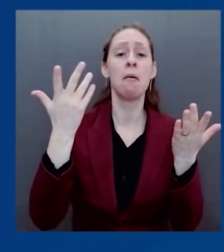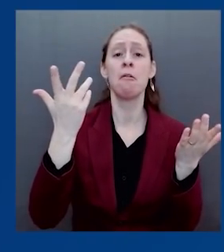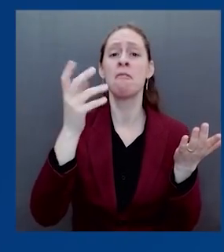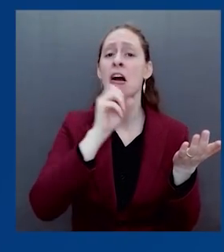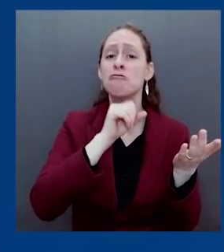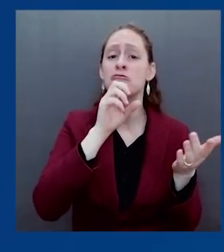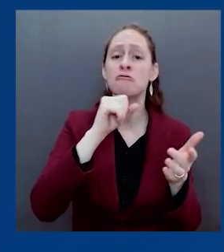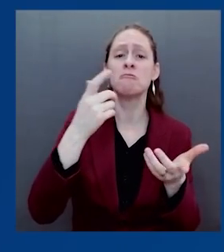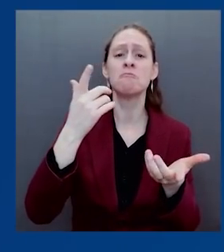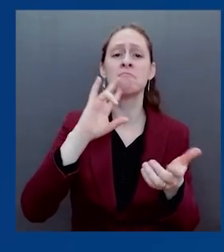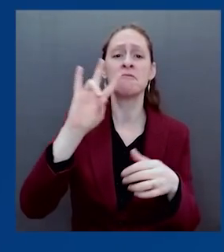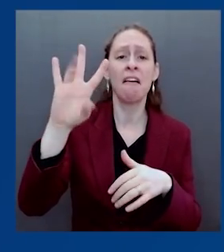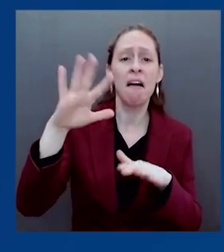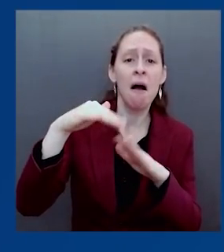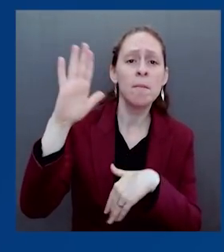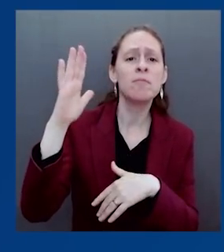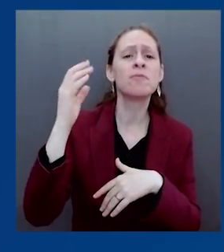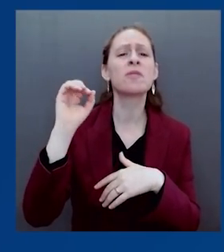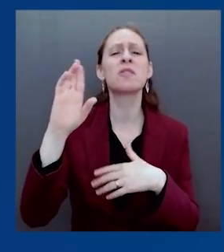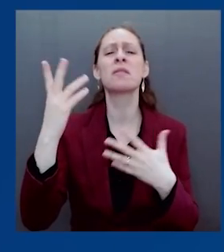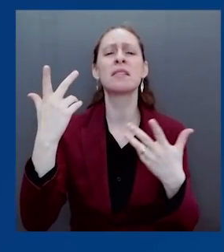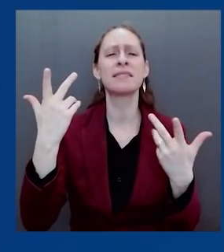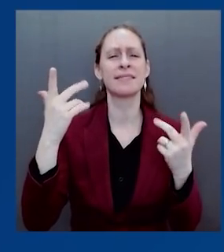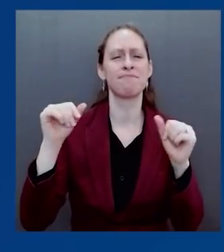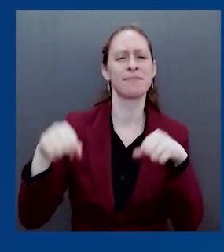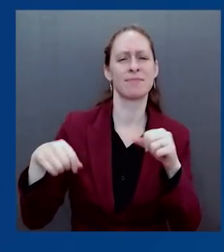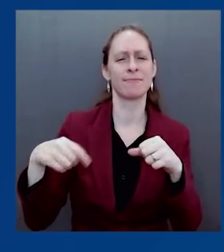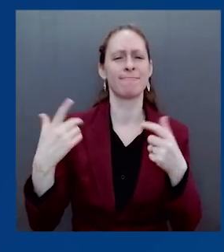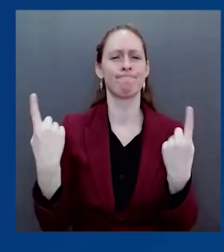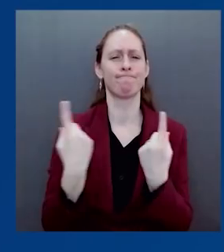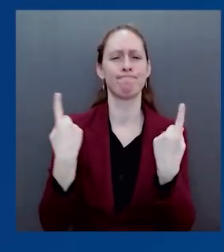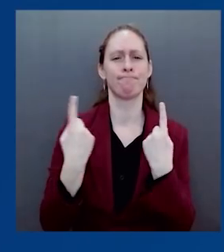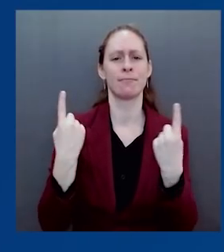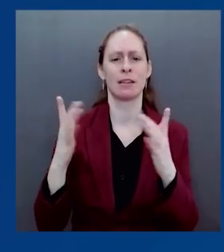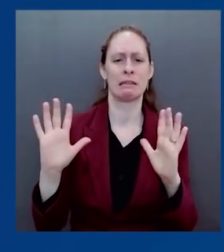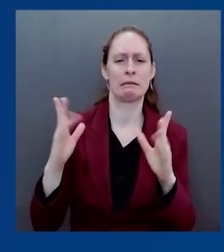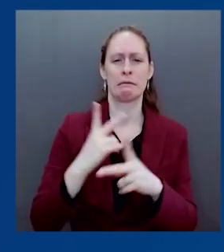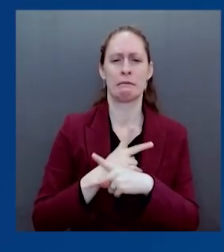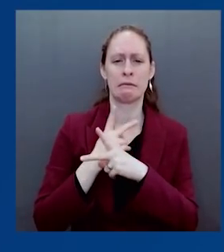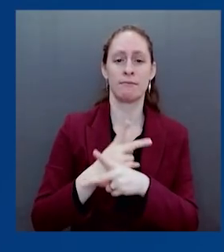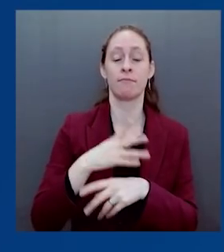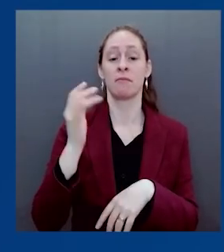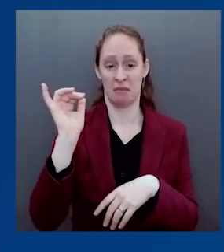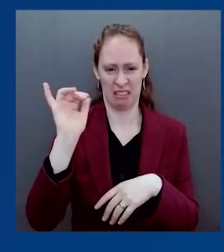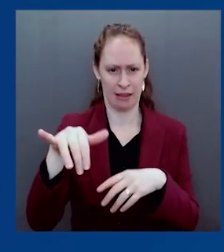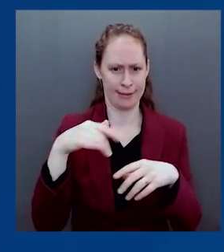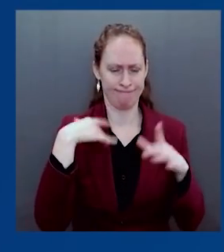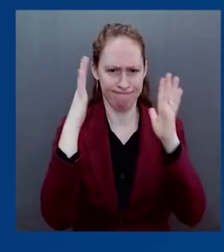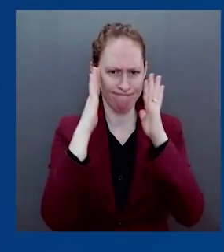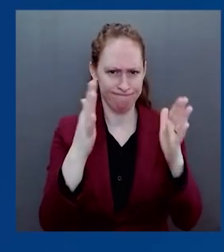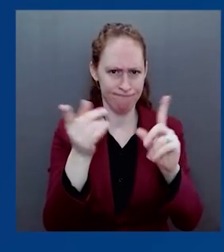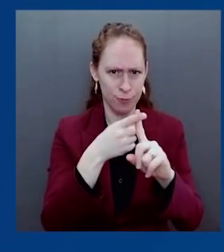Next comes the unvaccinated at increased risk -- namely anyone greater than 65